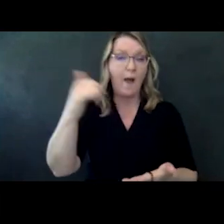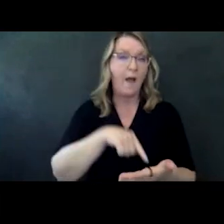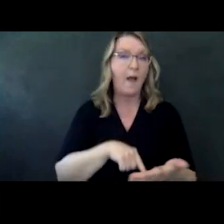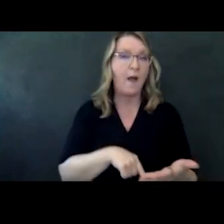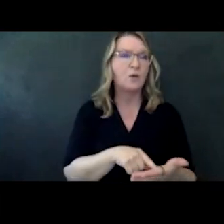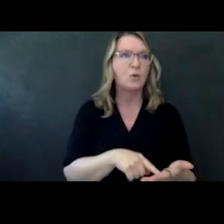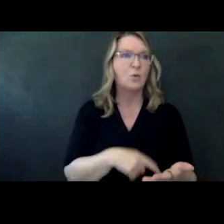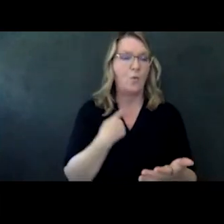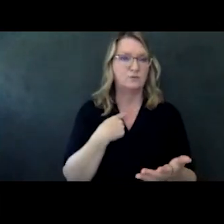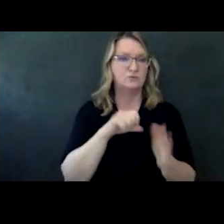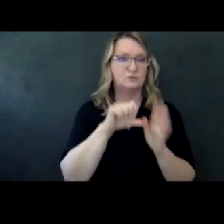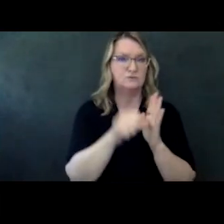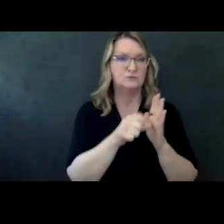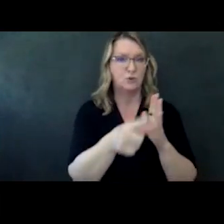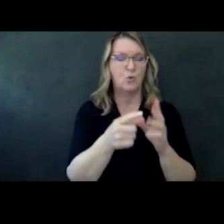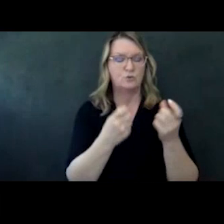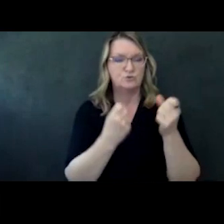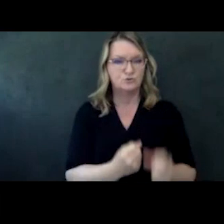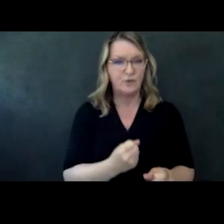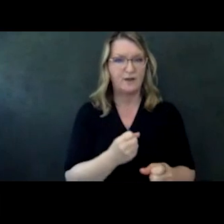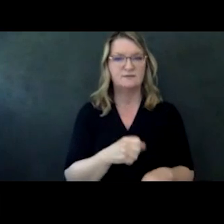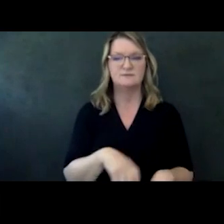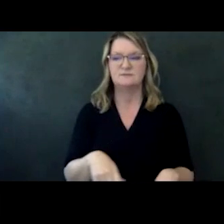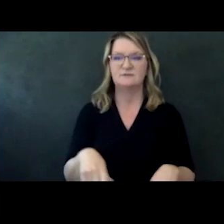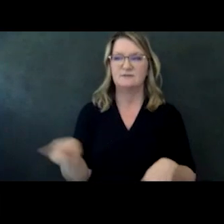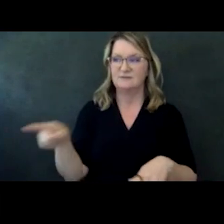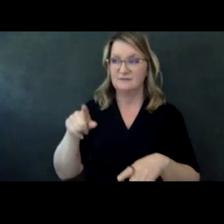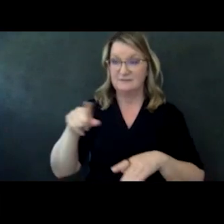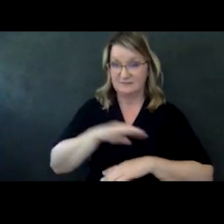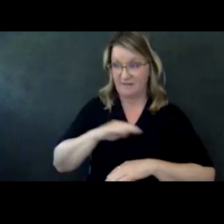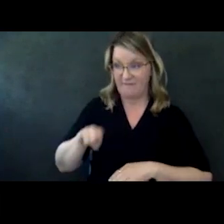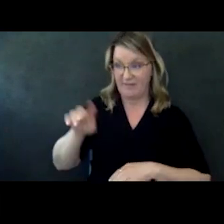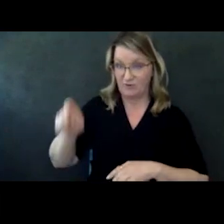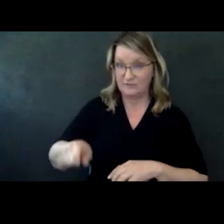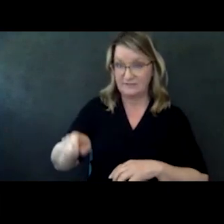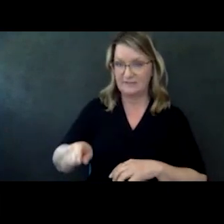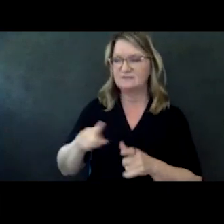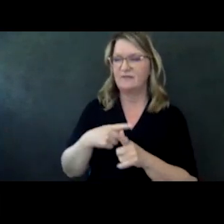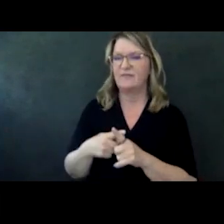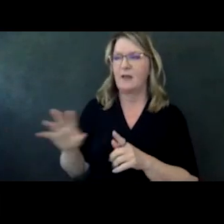speak to your audience's needs and then personalize it upon delivery. In the next